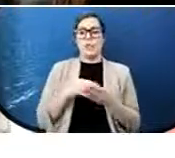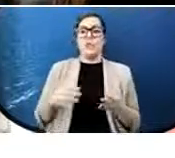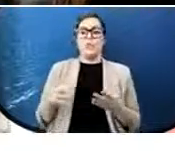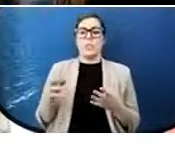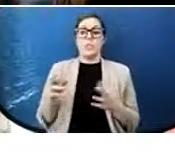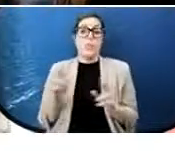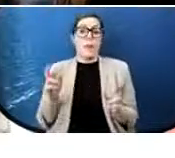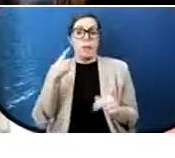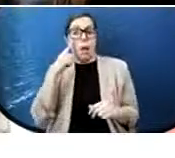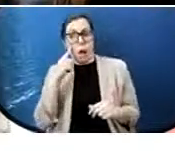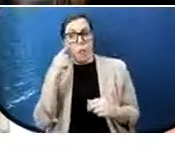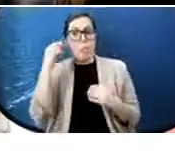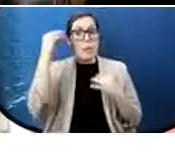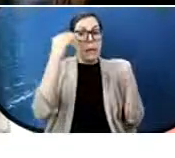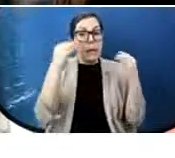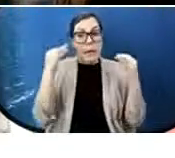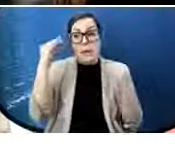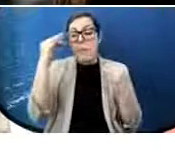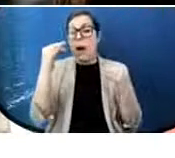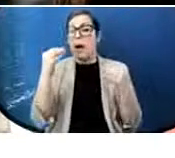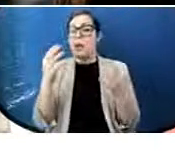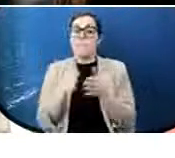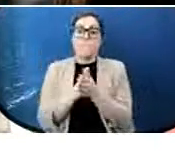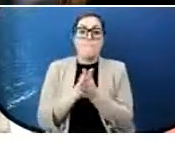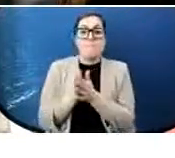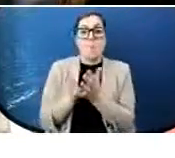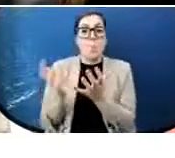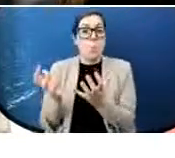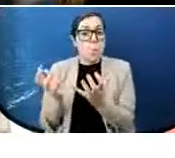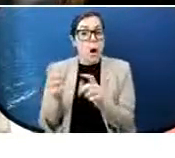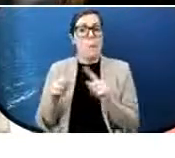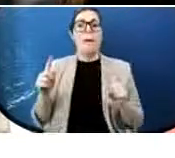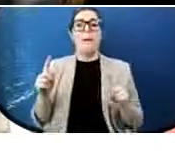but they haven't presented themselves to you yet, and we want to be able to meet them there